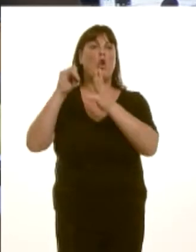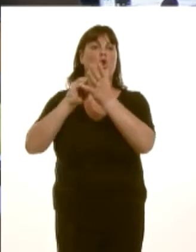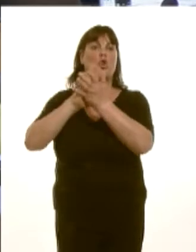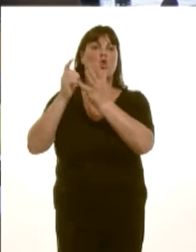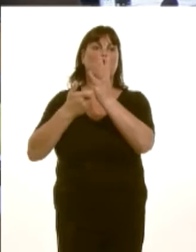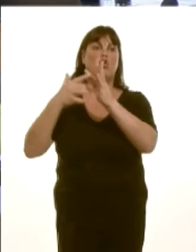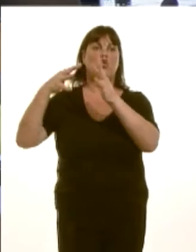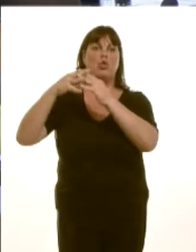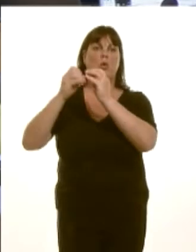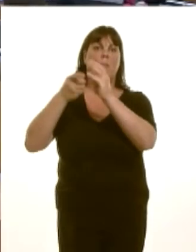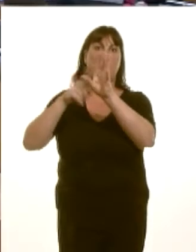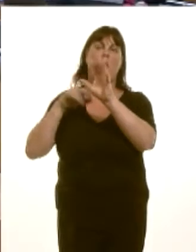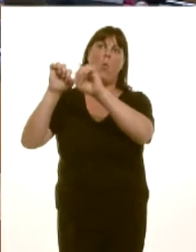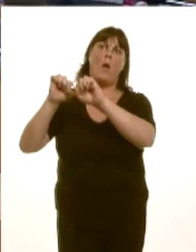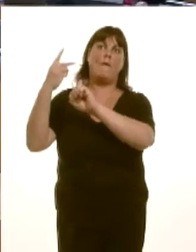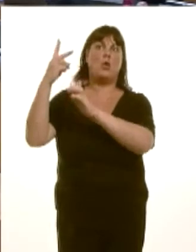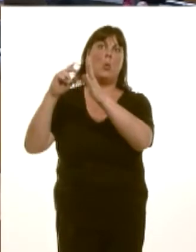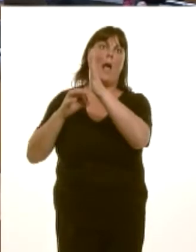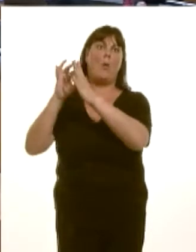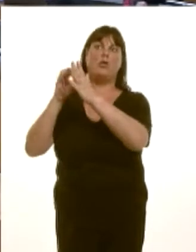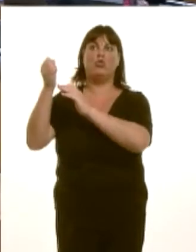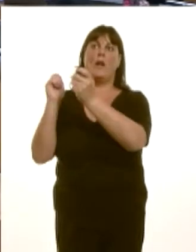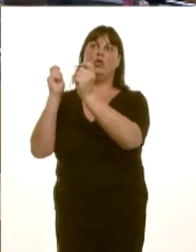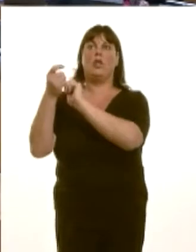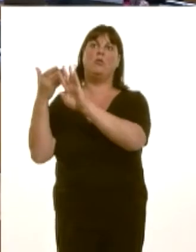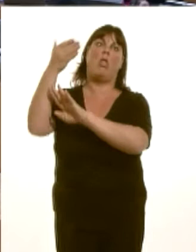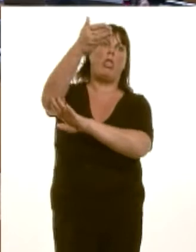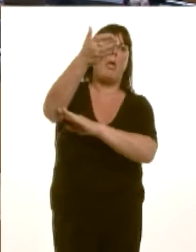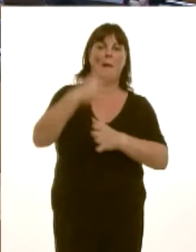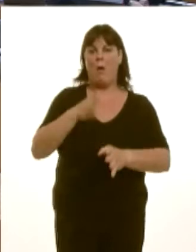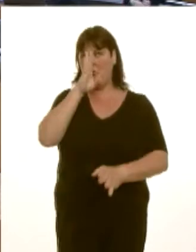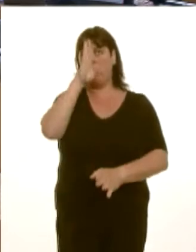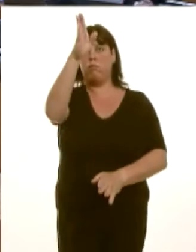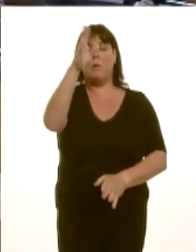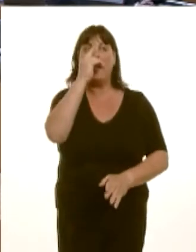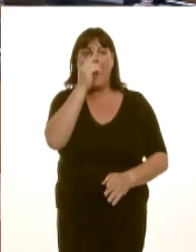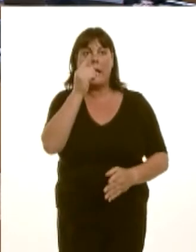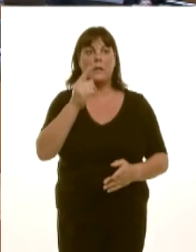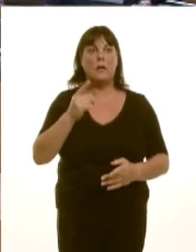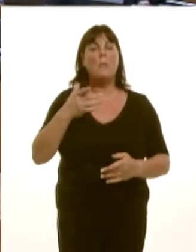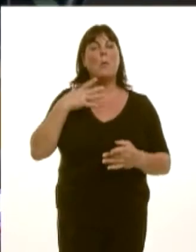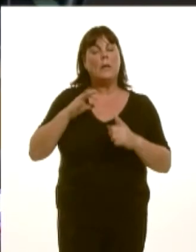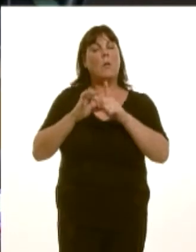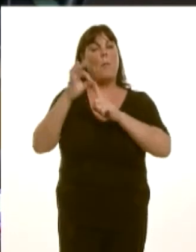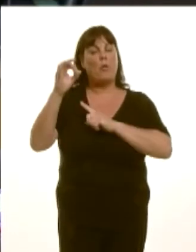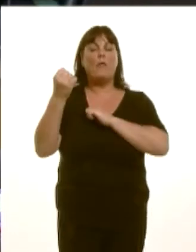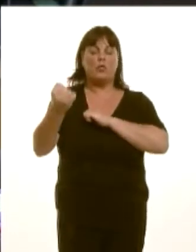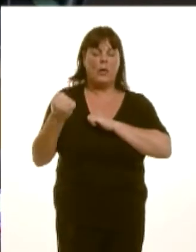We want to see the quality—I know what people are going to say—of the rolling stock improved in the future—that much is true—and greater consistency within the service.